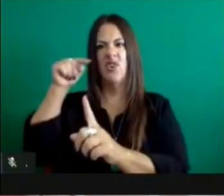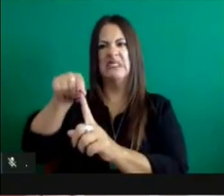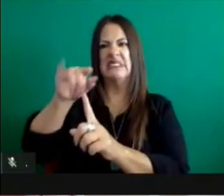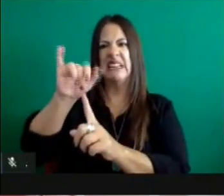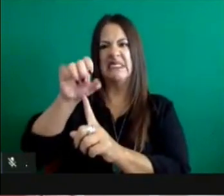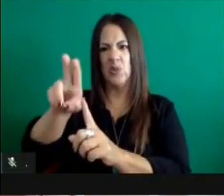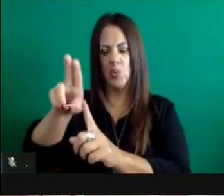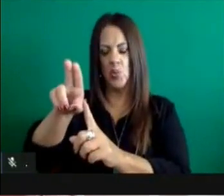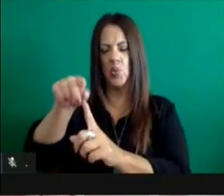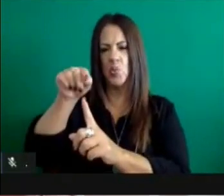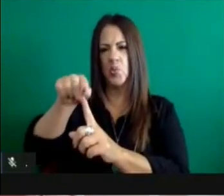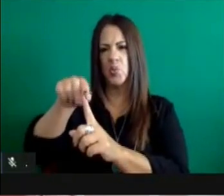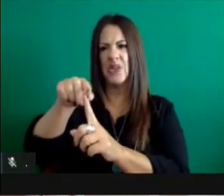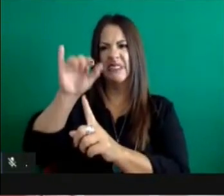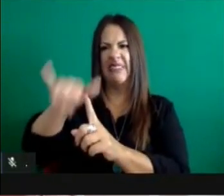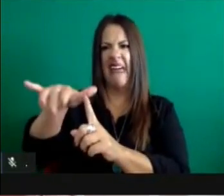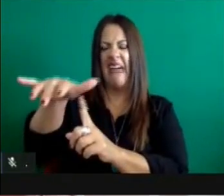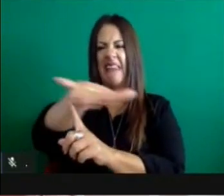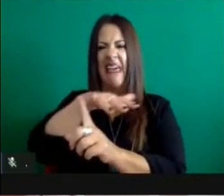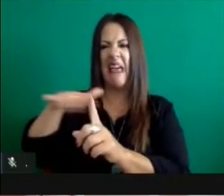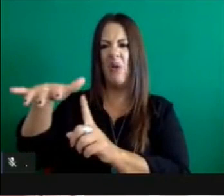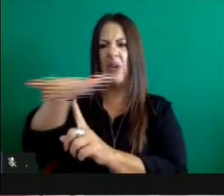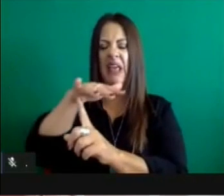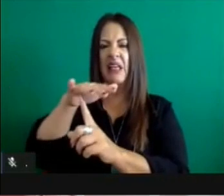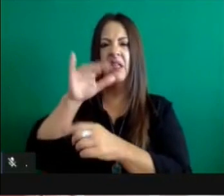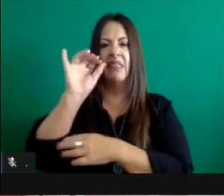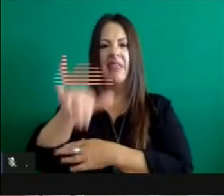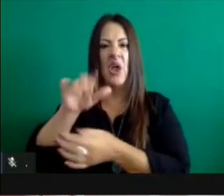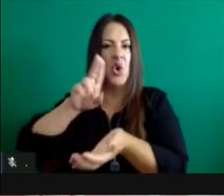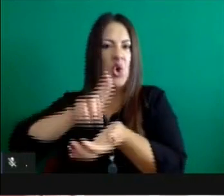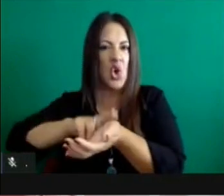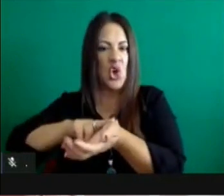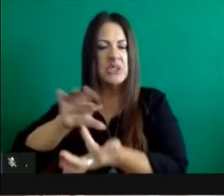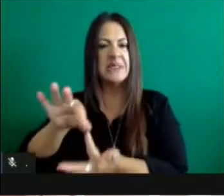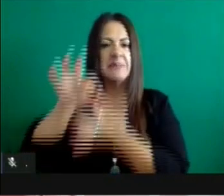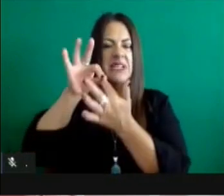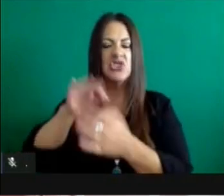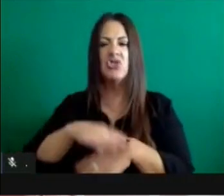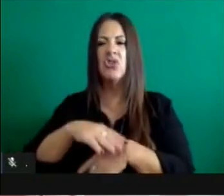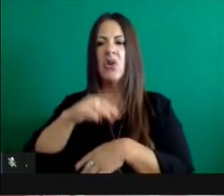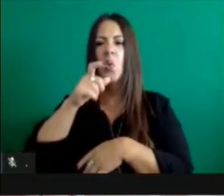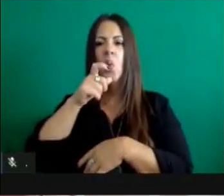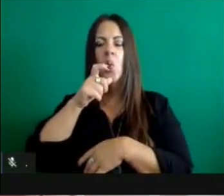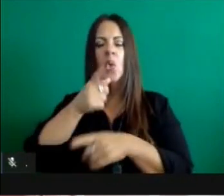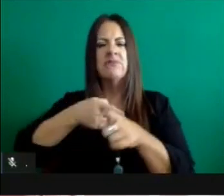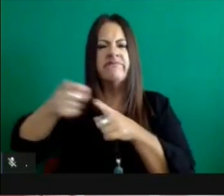WHERE WE HAVE SIGNIFICANT -- YOU KNOW, NOT NEARLY AS MUCH IN